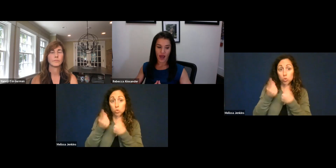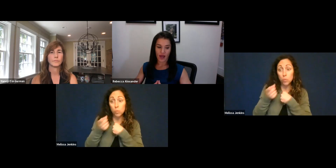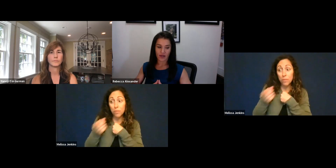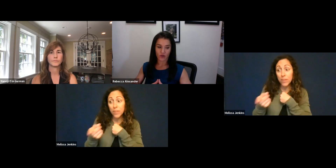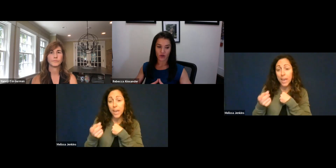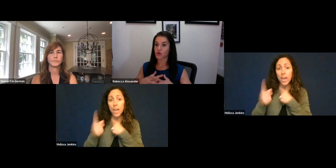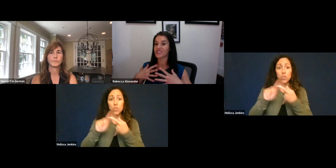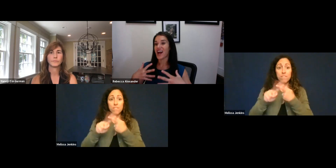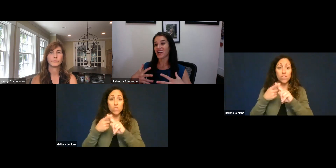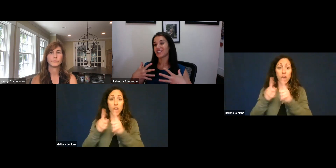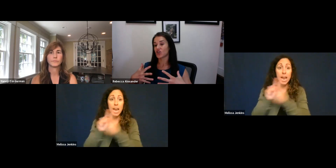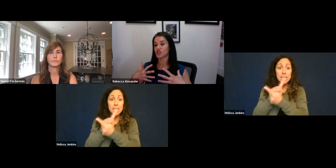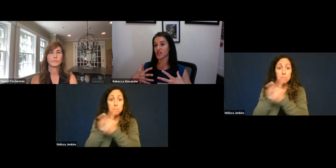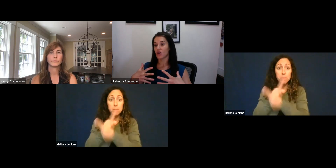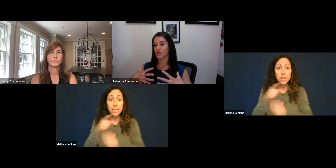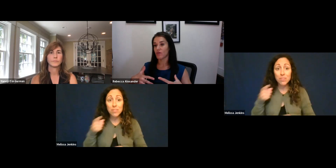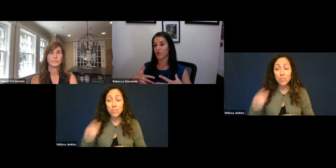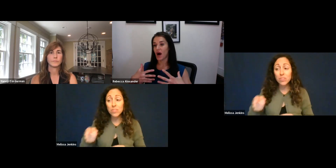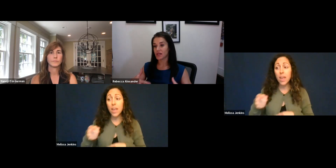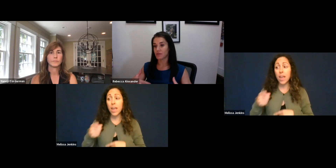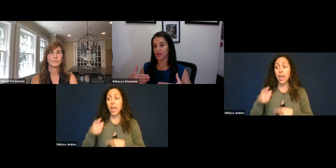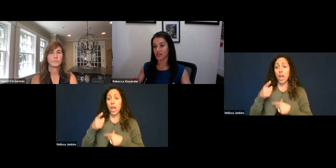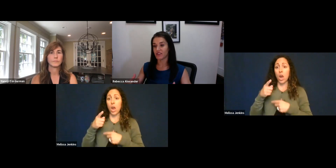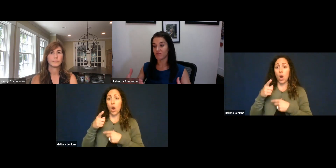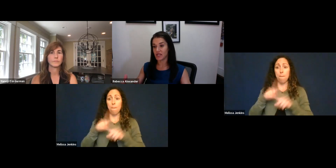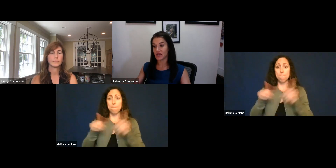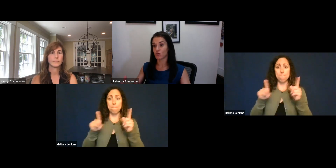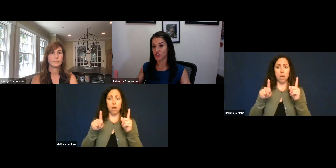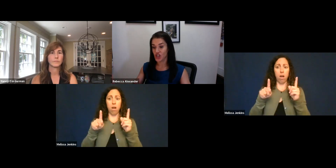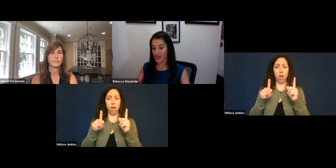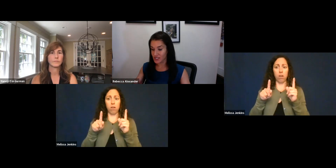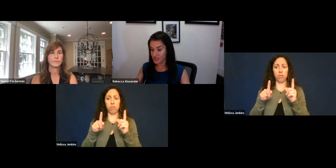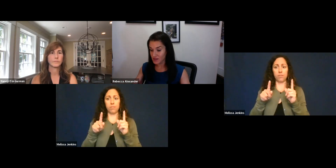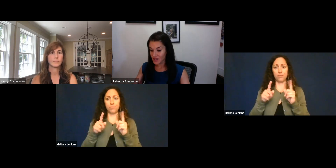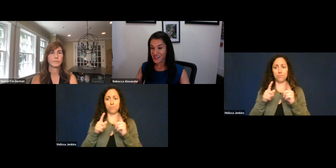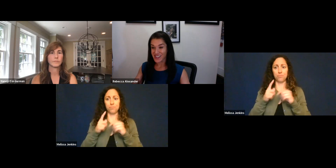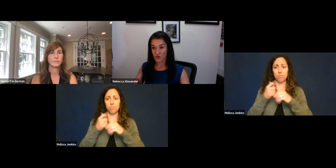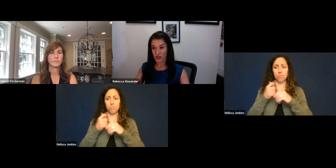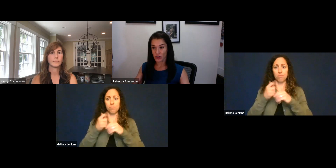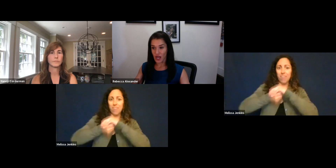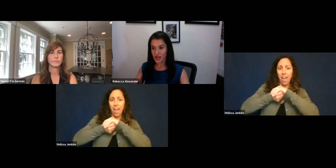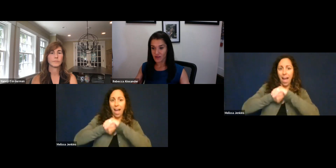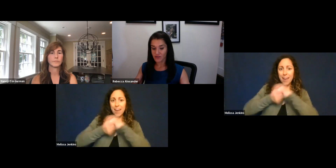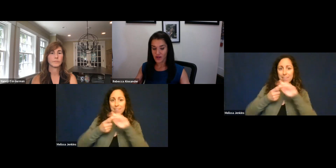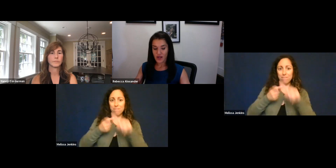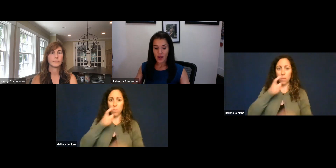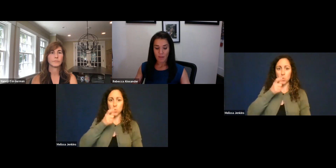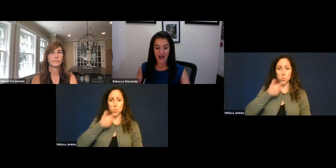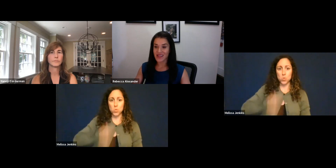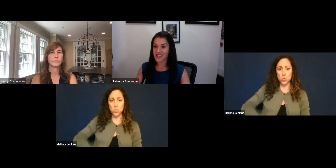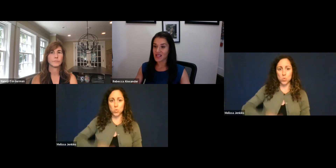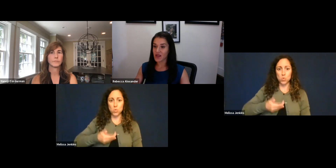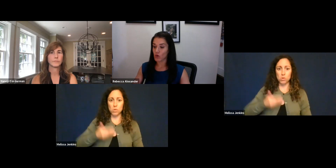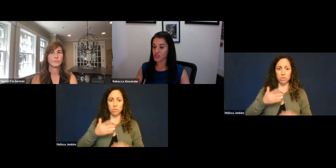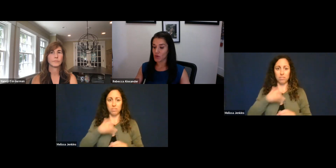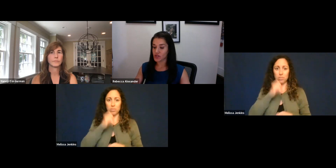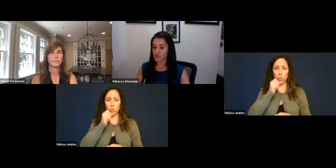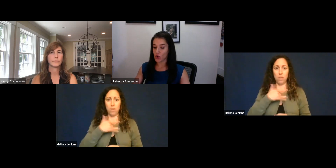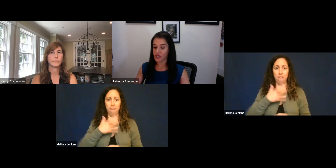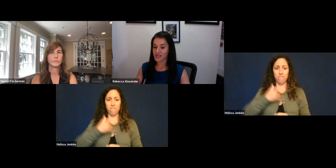and sort of protecting herself from the possibility of being rejected in real life. But I think that what's most important